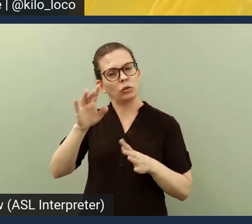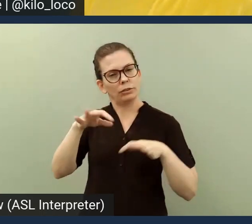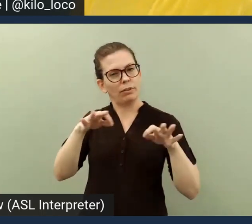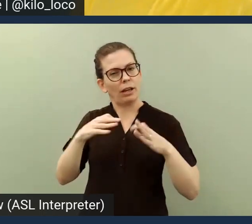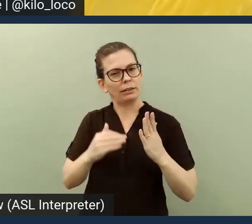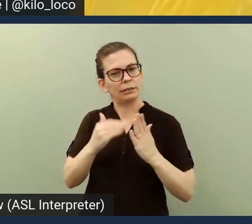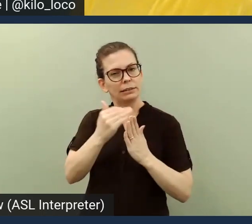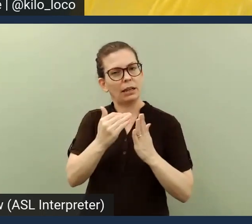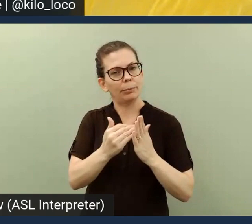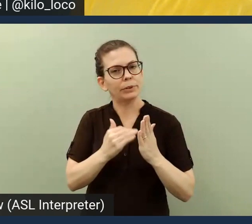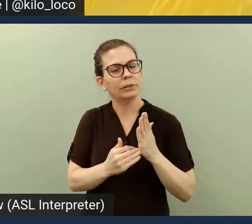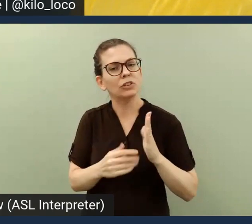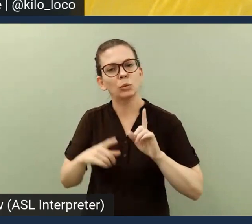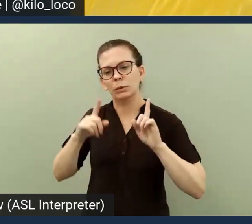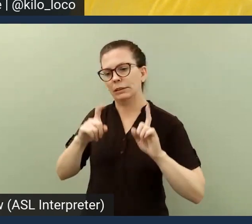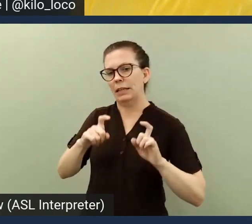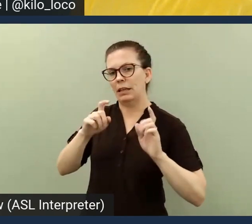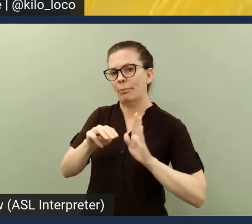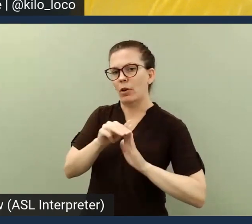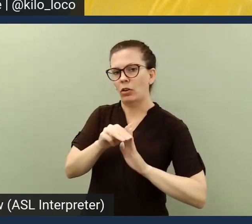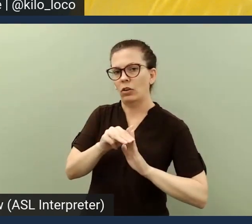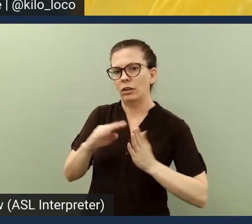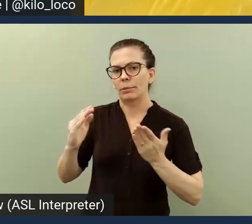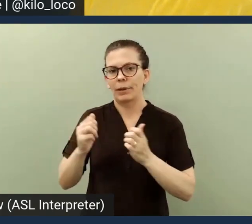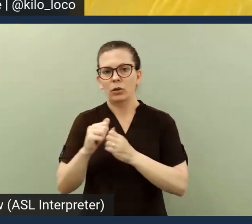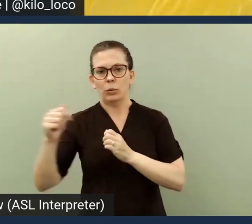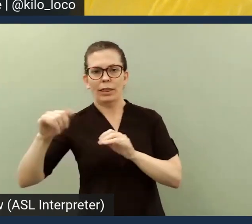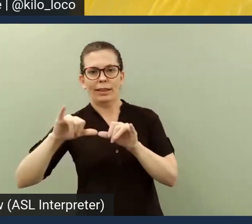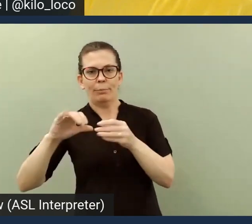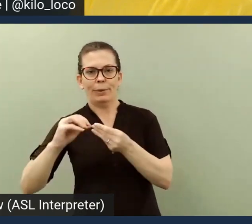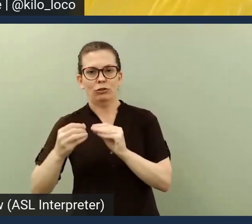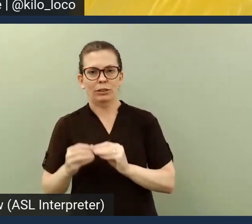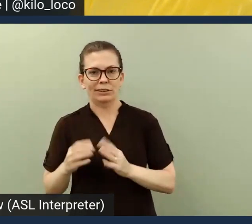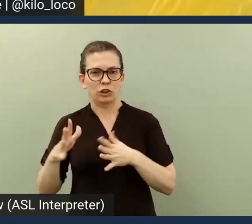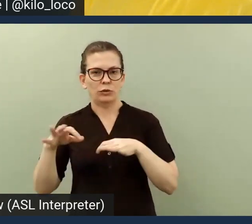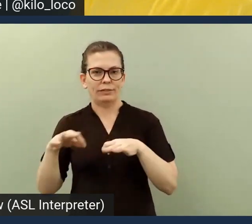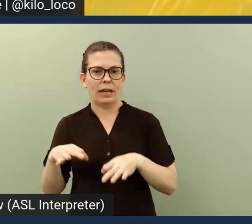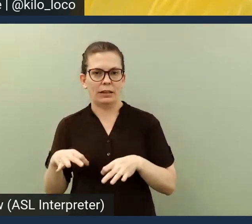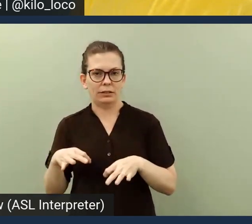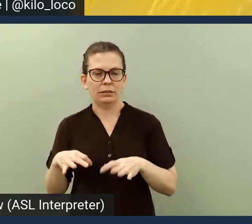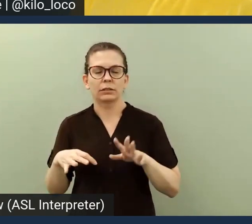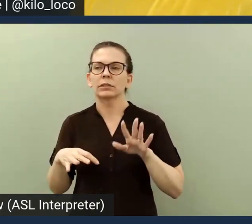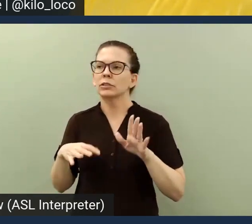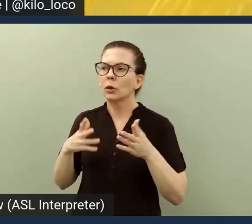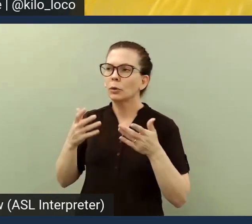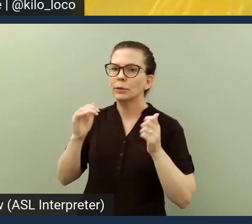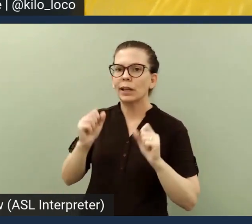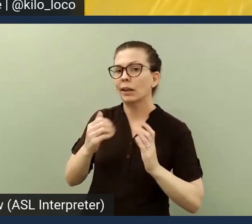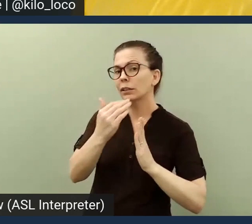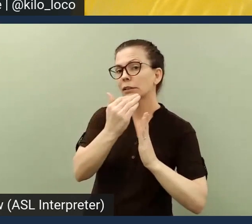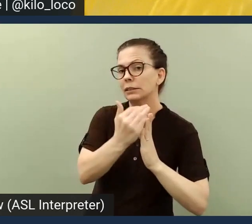to test a model against the metrics that you define, so you could have a step for data preparation,